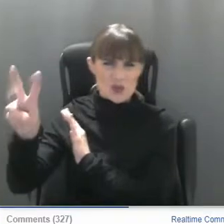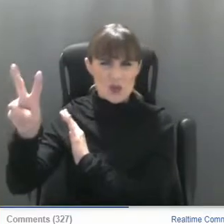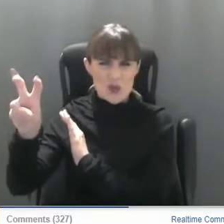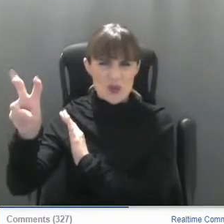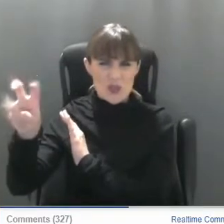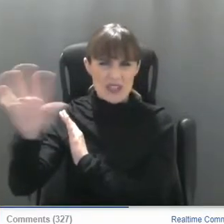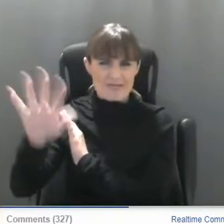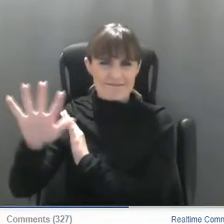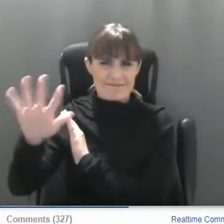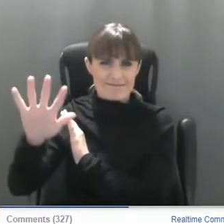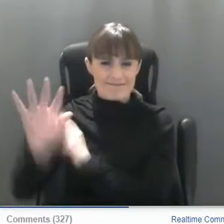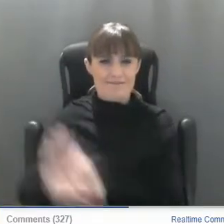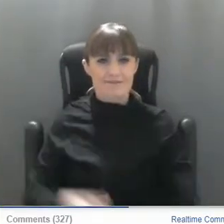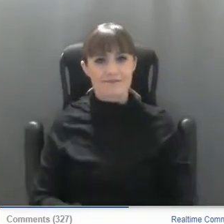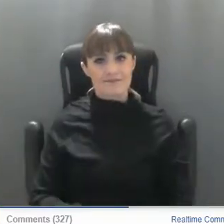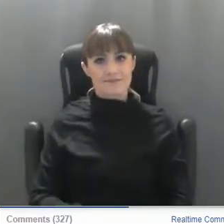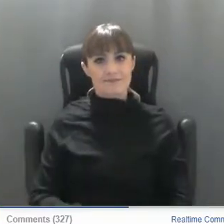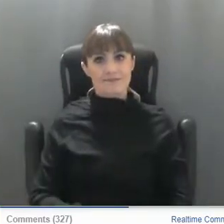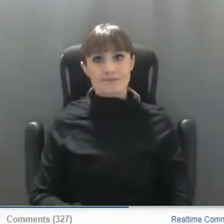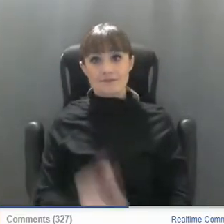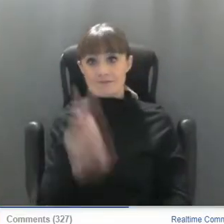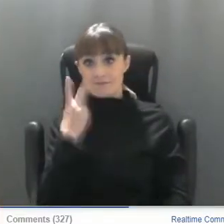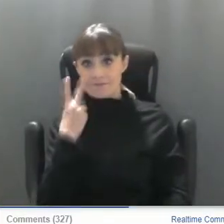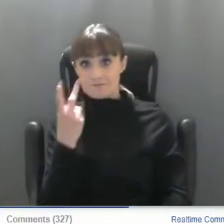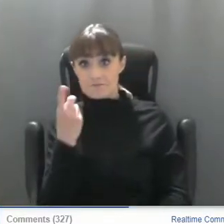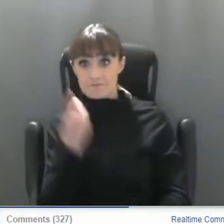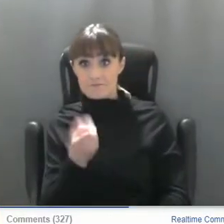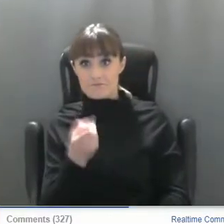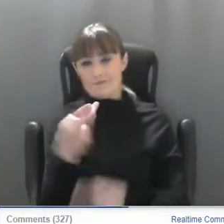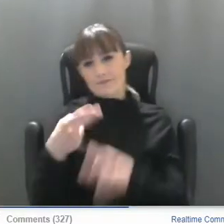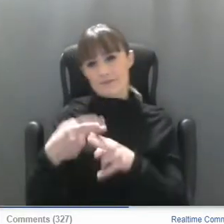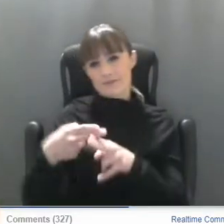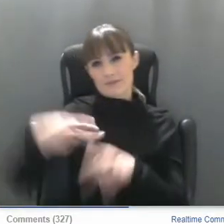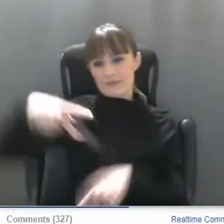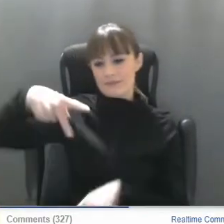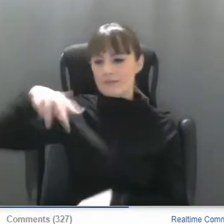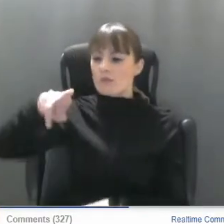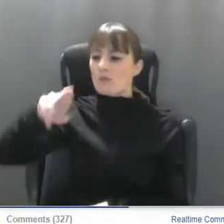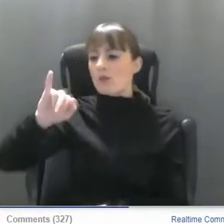of... so this is what's called Primate Forests, and so we're just gonna keep our